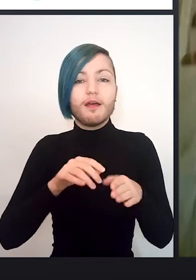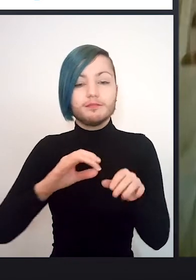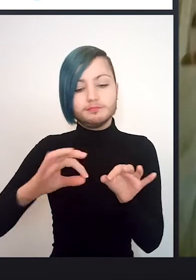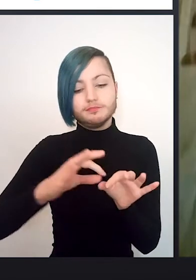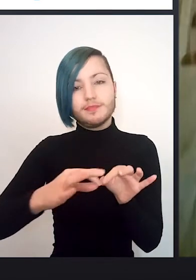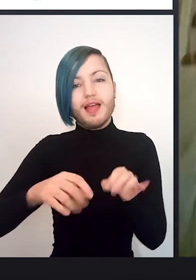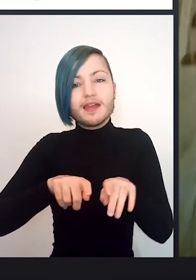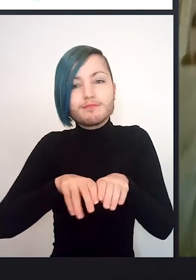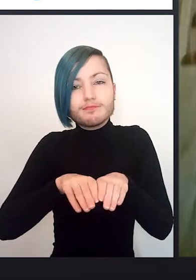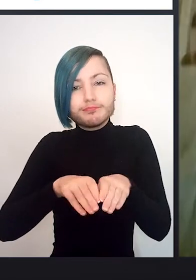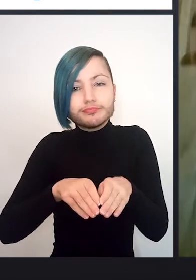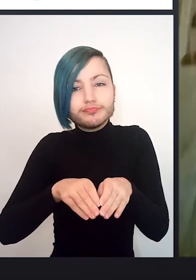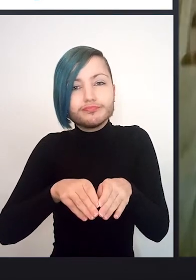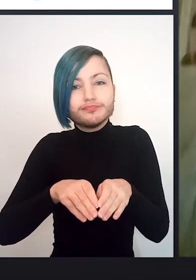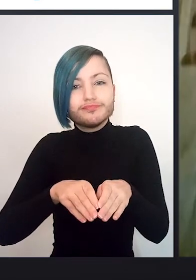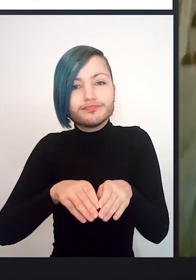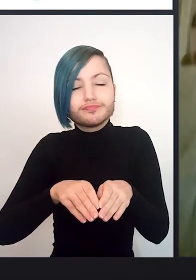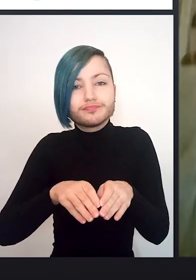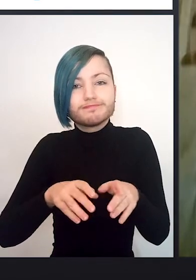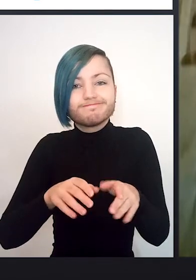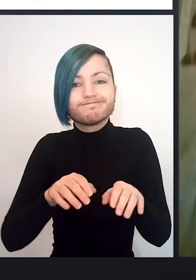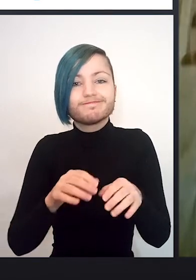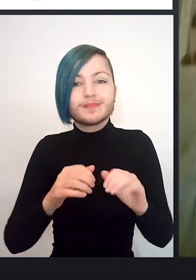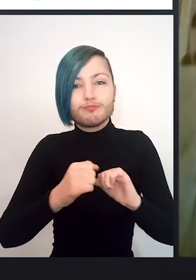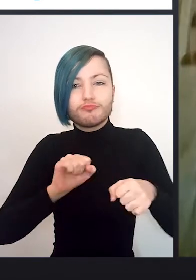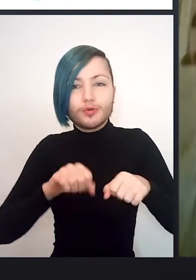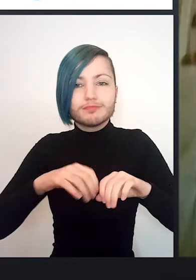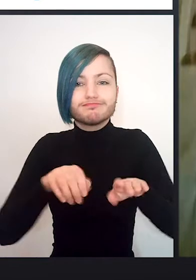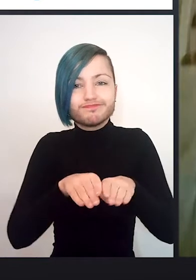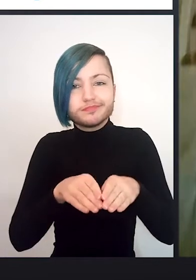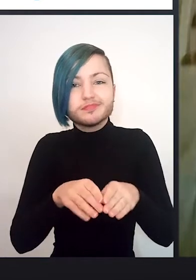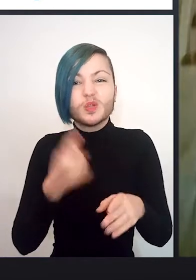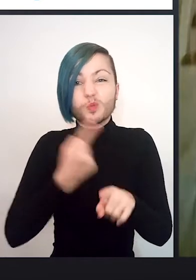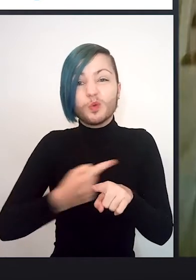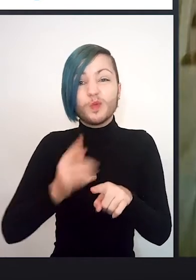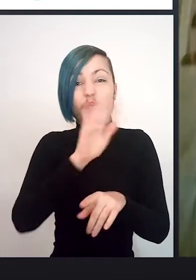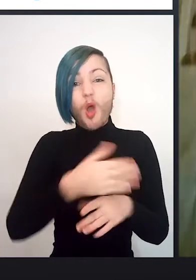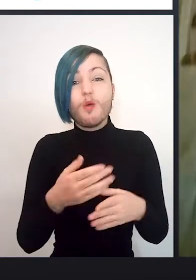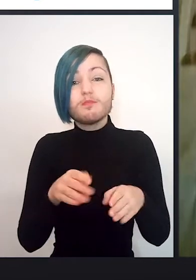So the suture line came apart within a week of being at home.